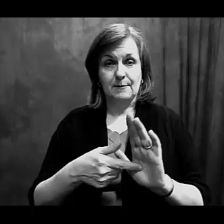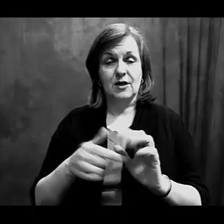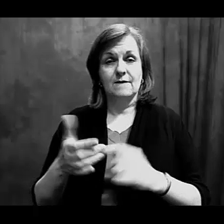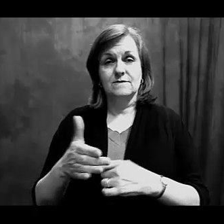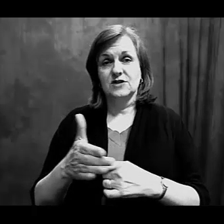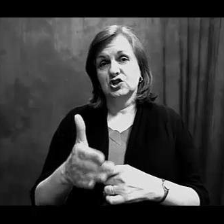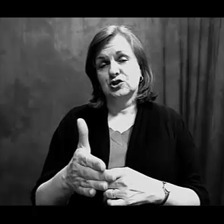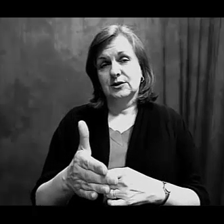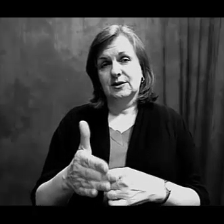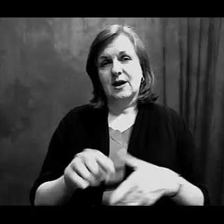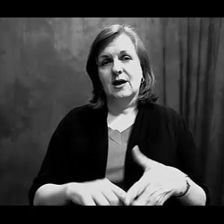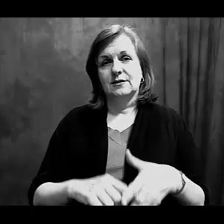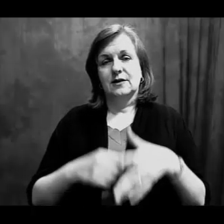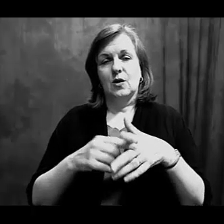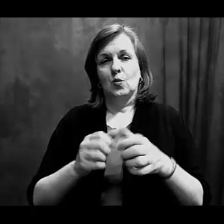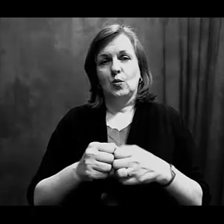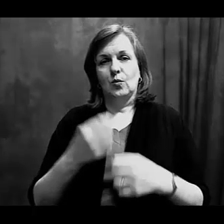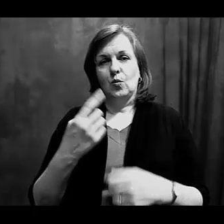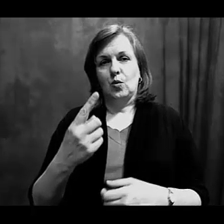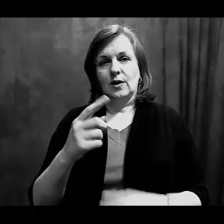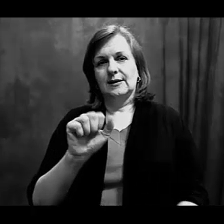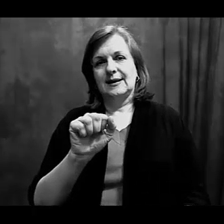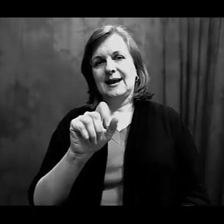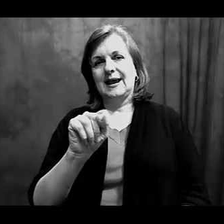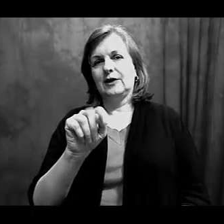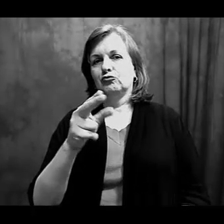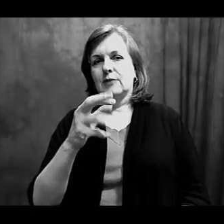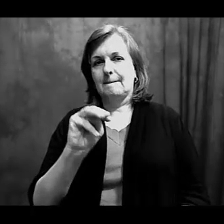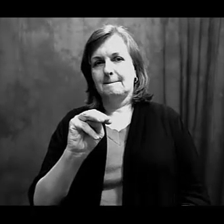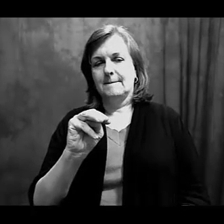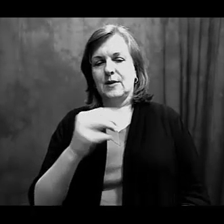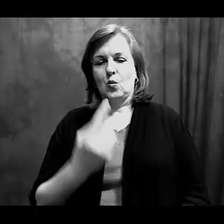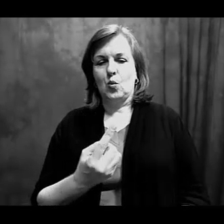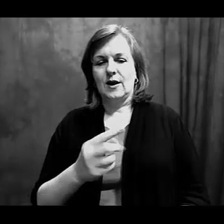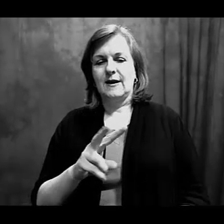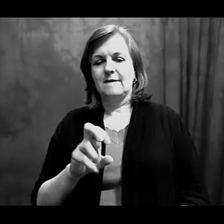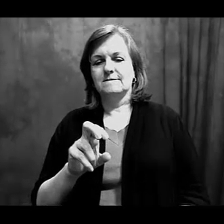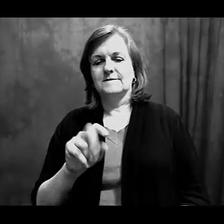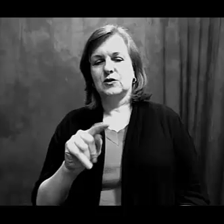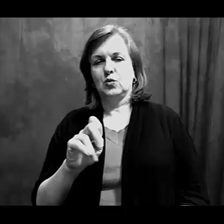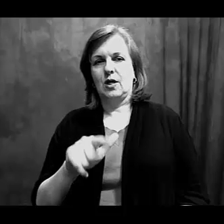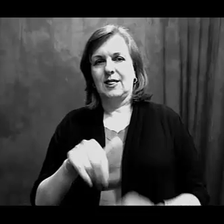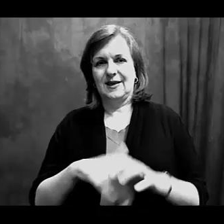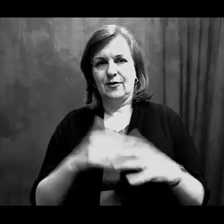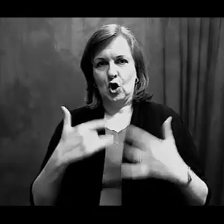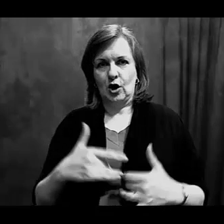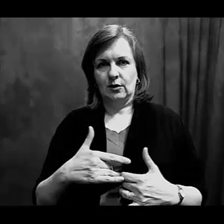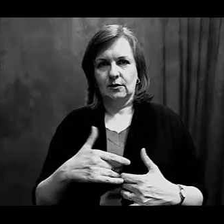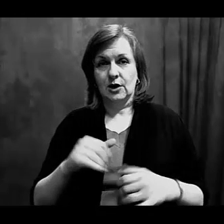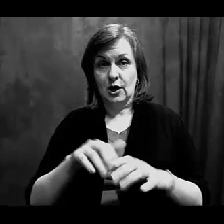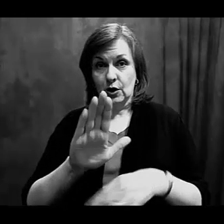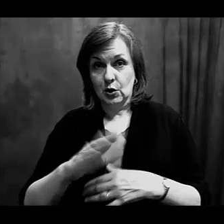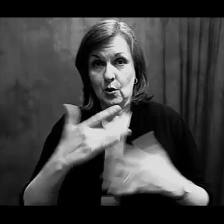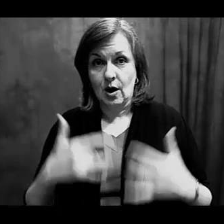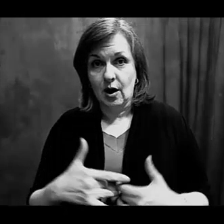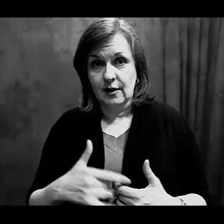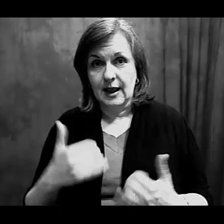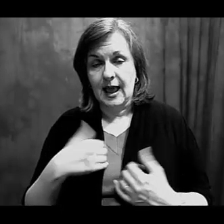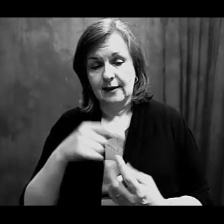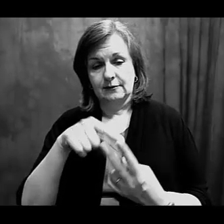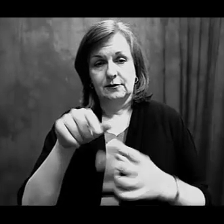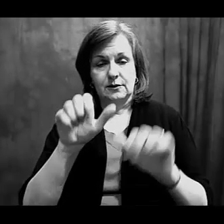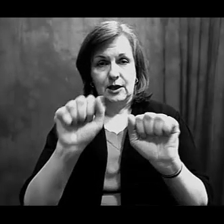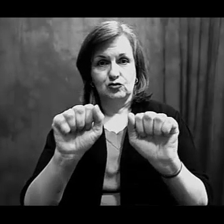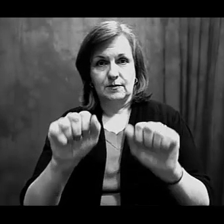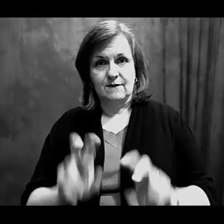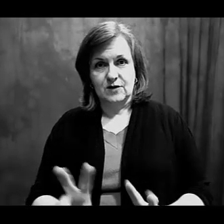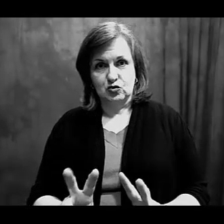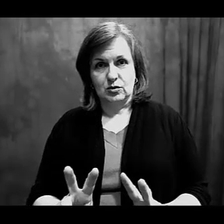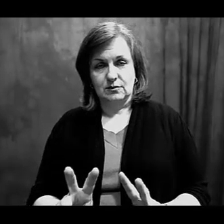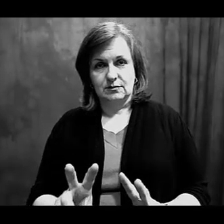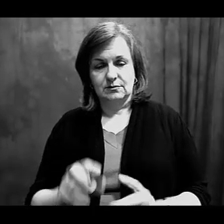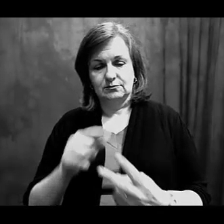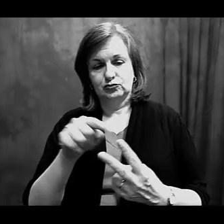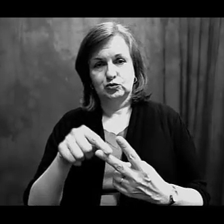so fish start out simply with just a single atrium and a single ventricle by comparison you have two of each